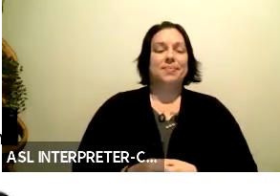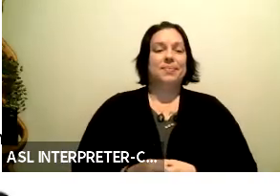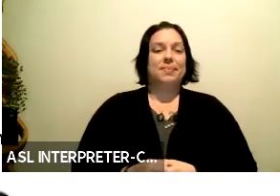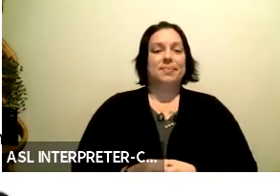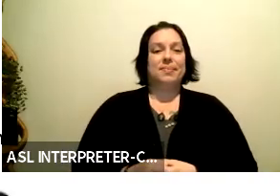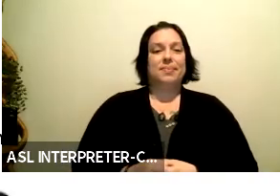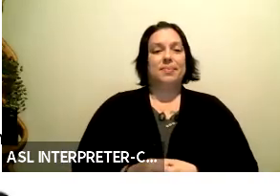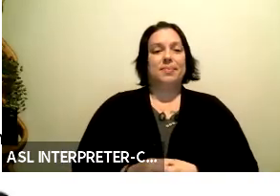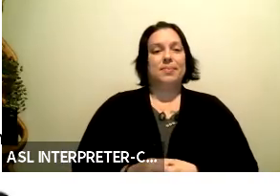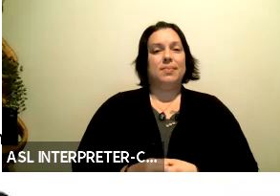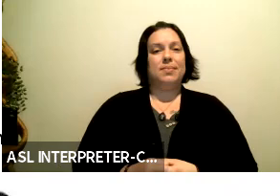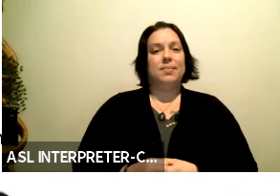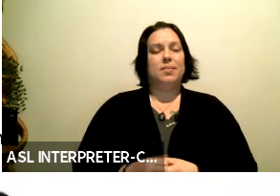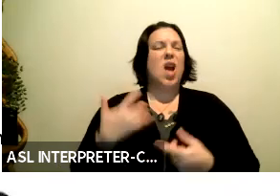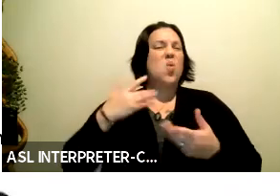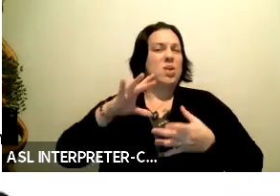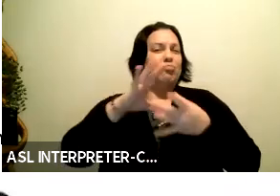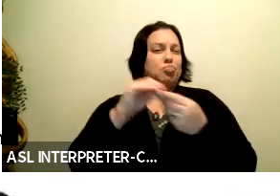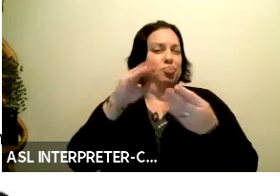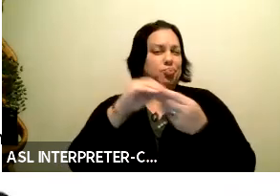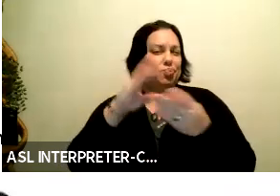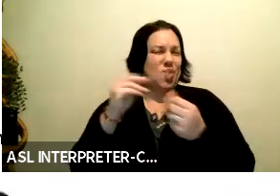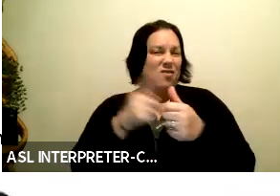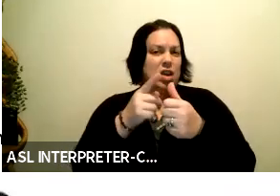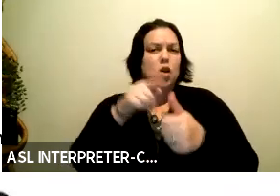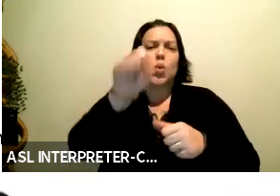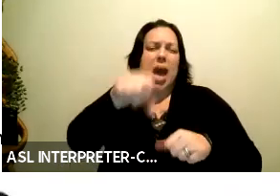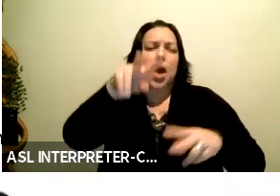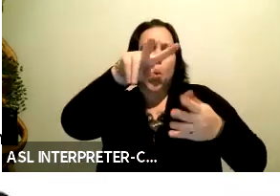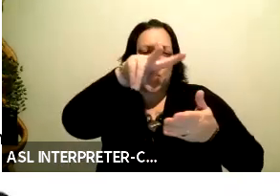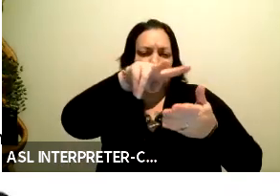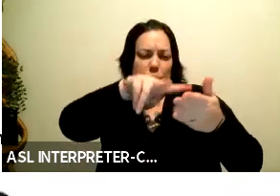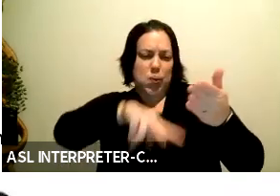I want to start with a story that you can read along with on the slide. It's a little